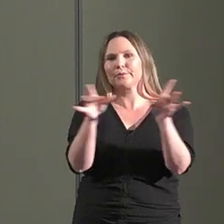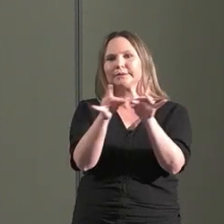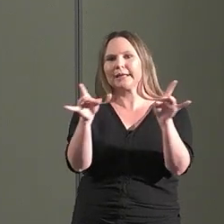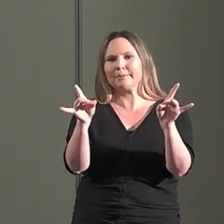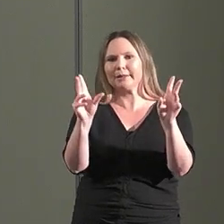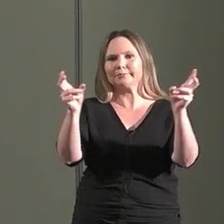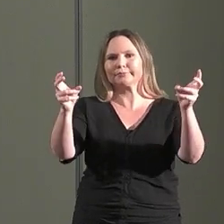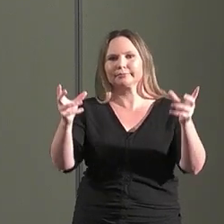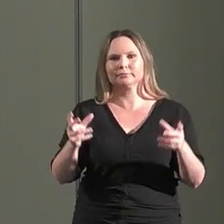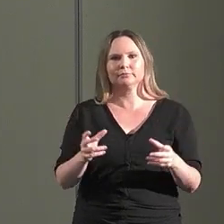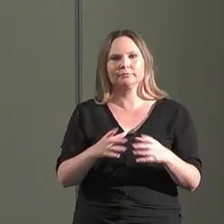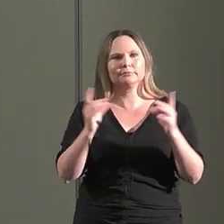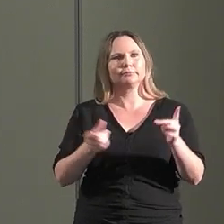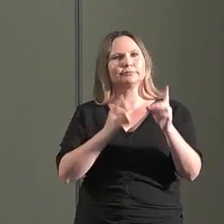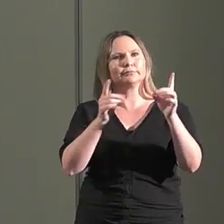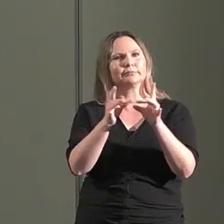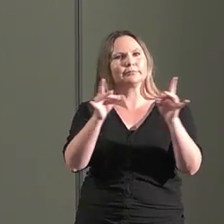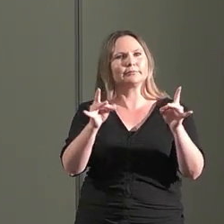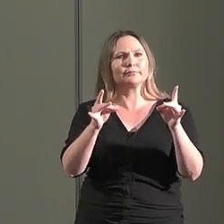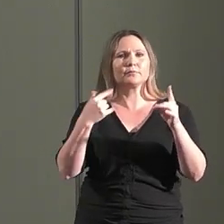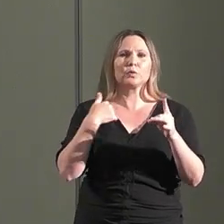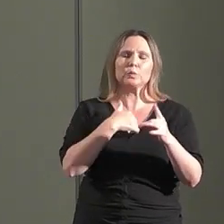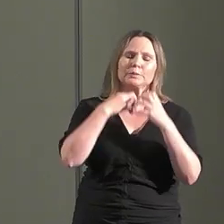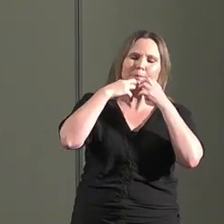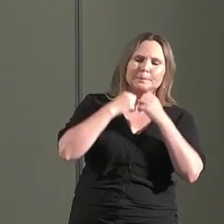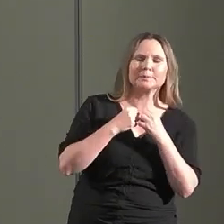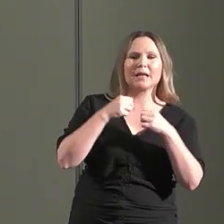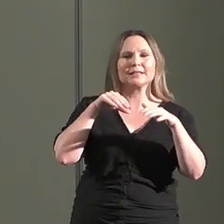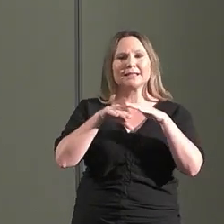And aspirational statement how much we care about accessibility.